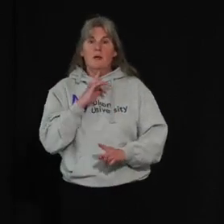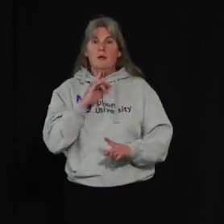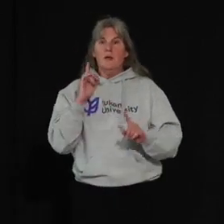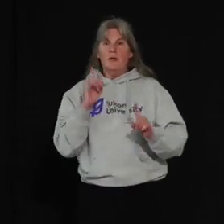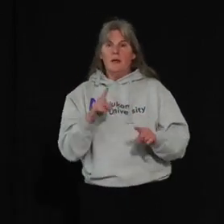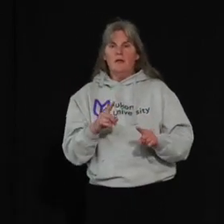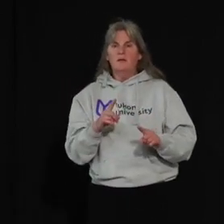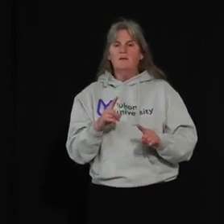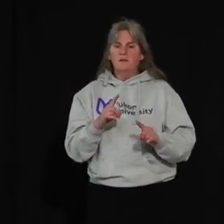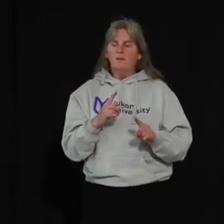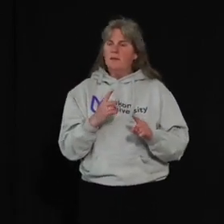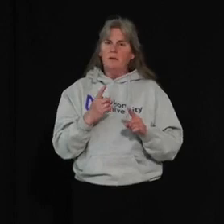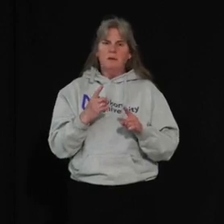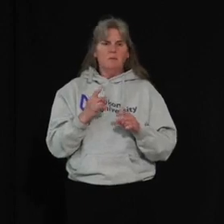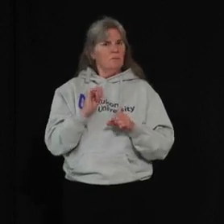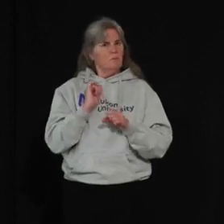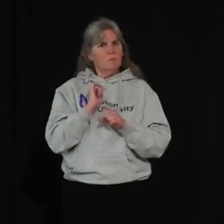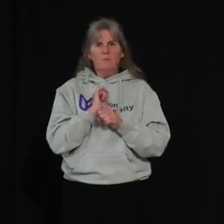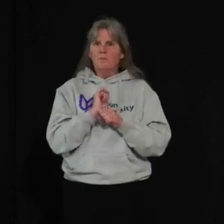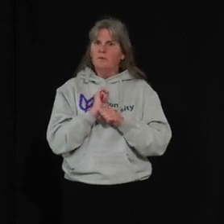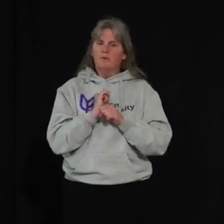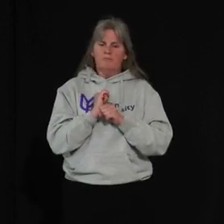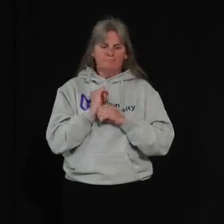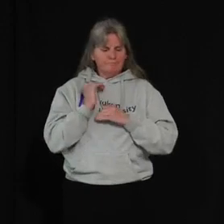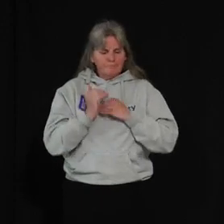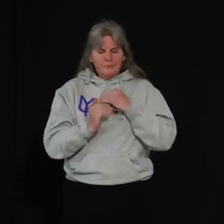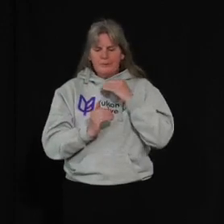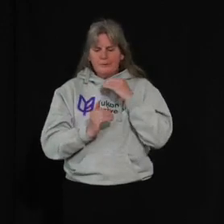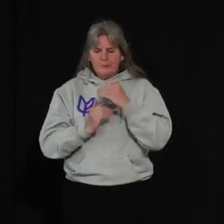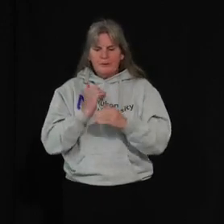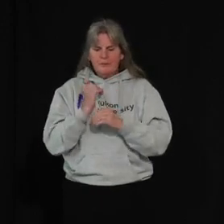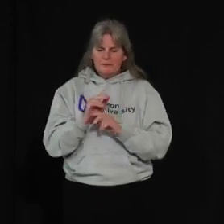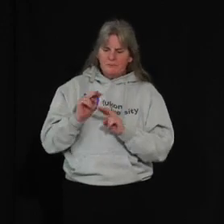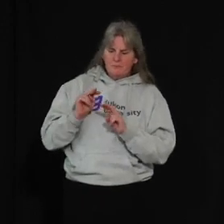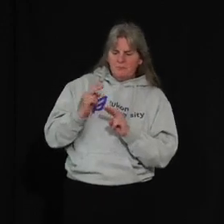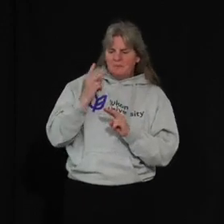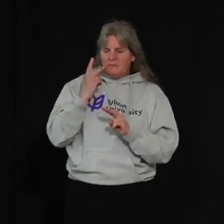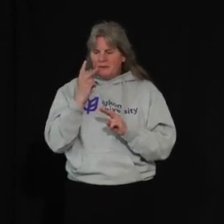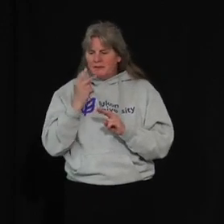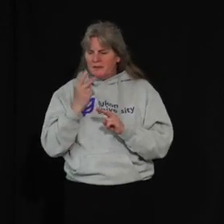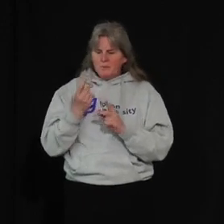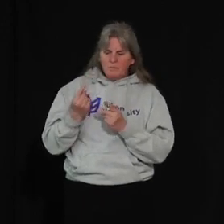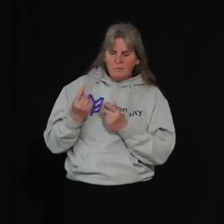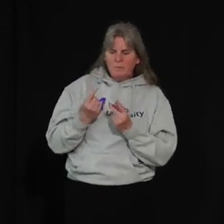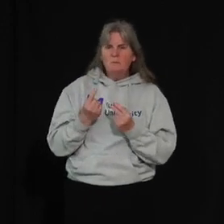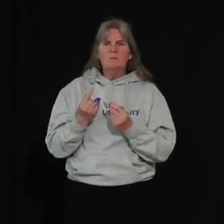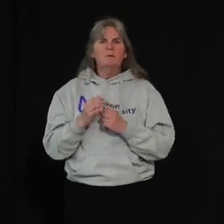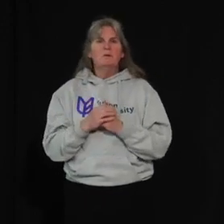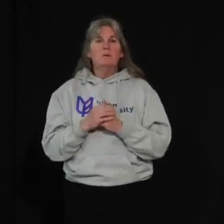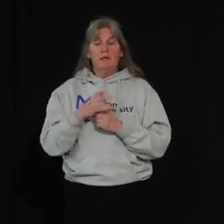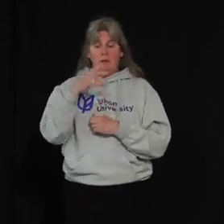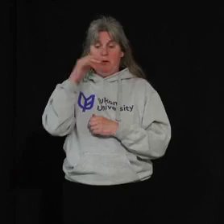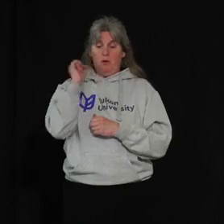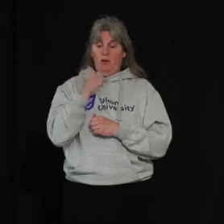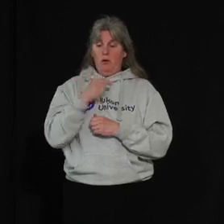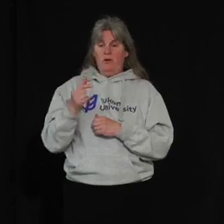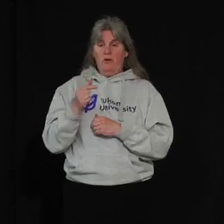I just said it is kind of a work in progress.